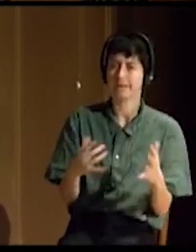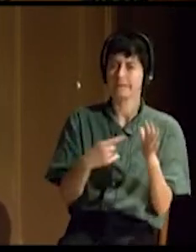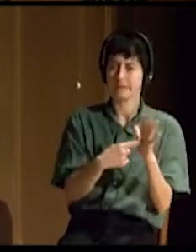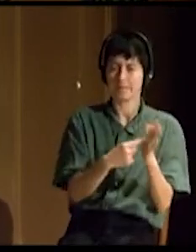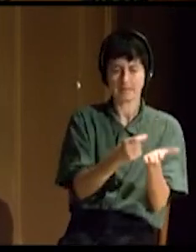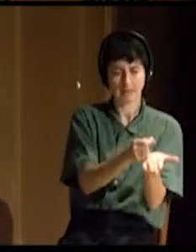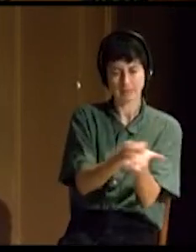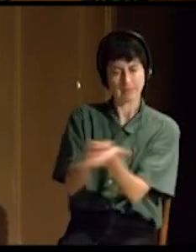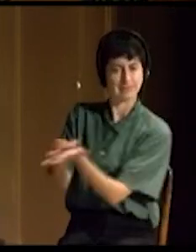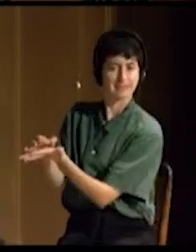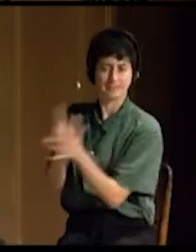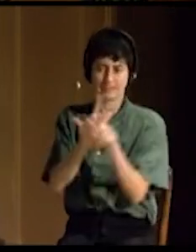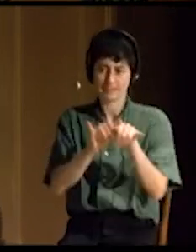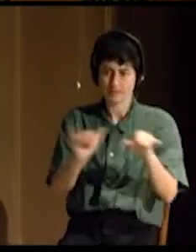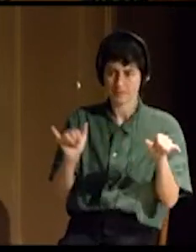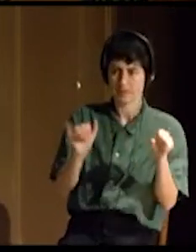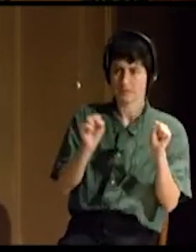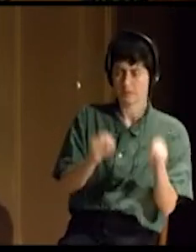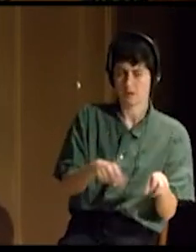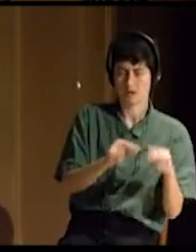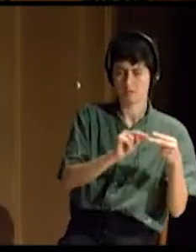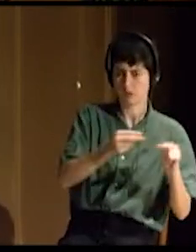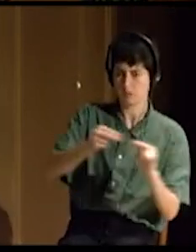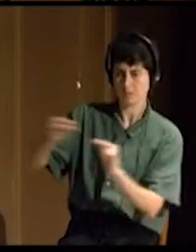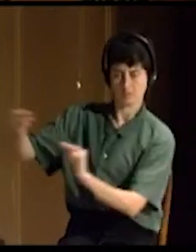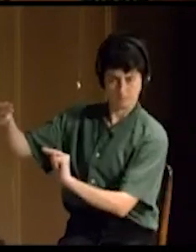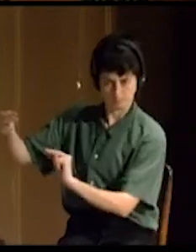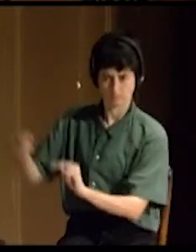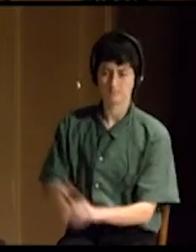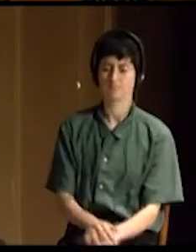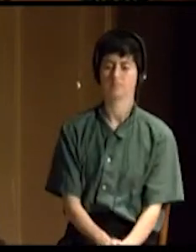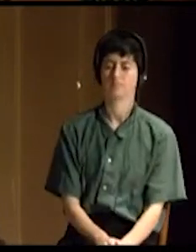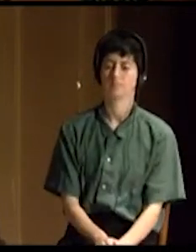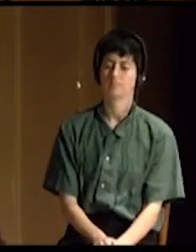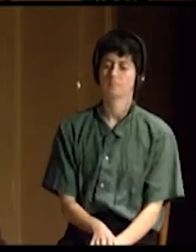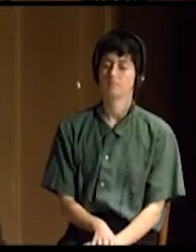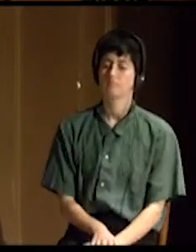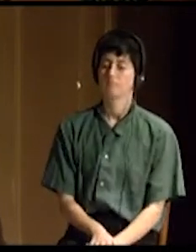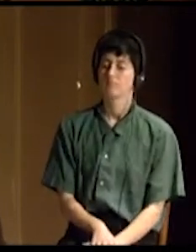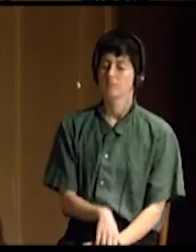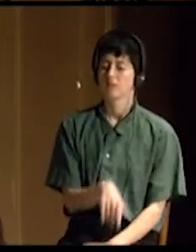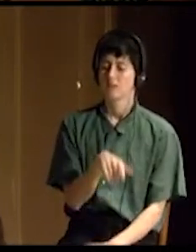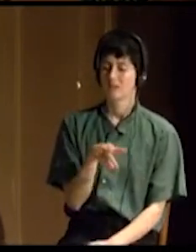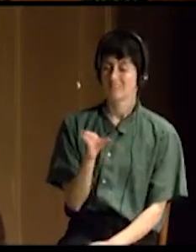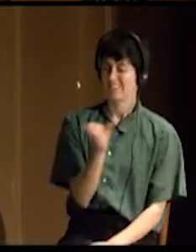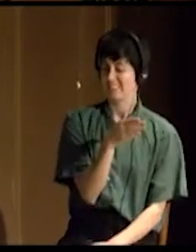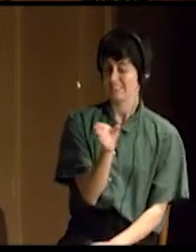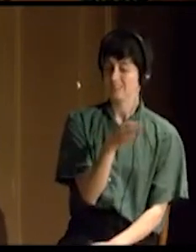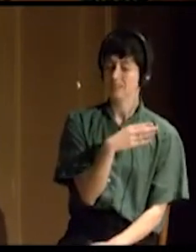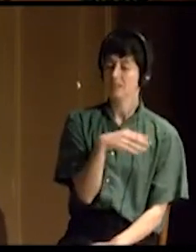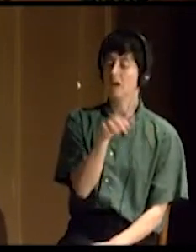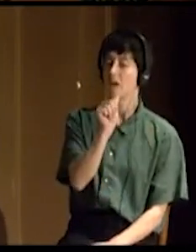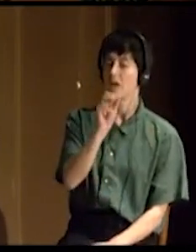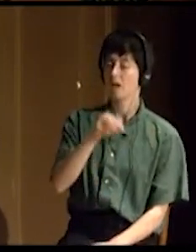the amplicon sequencing here represented by metabarcoding, that we're able to select a specific region